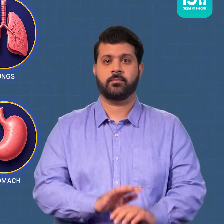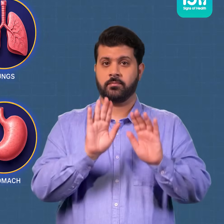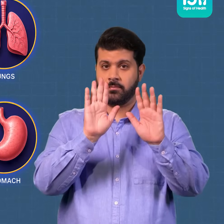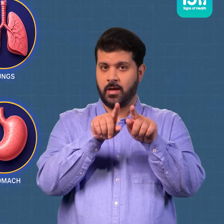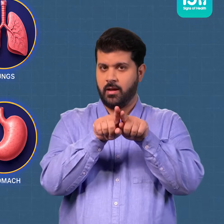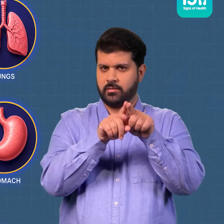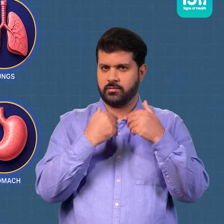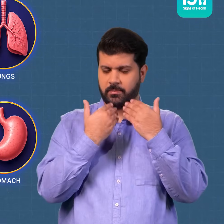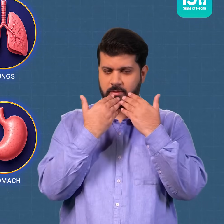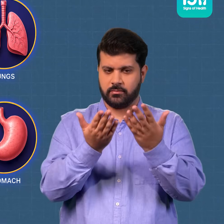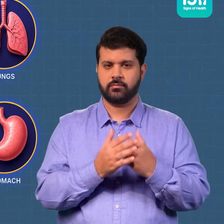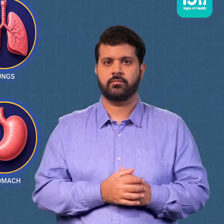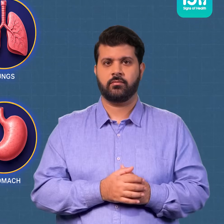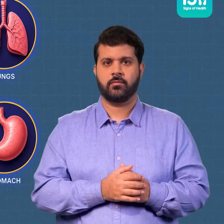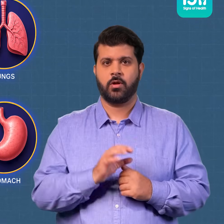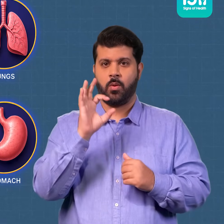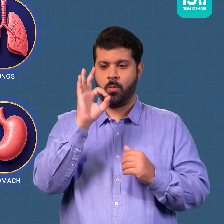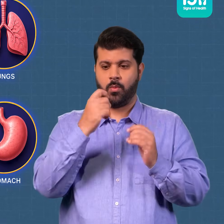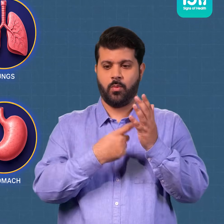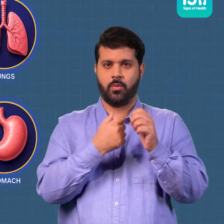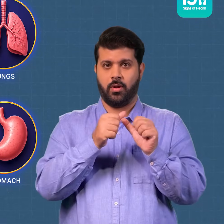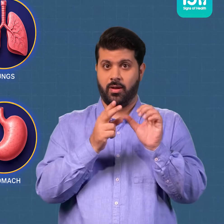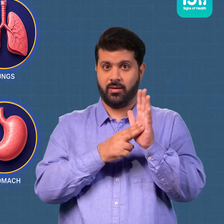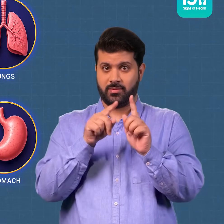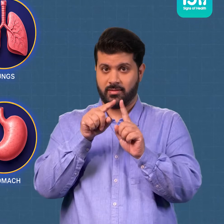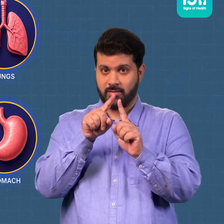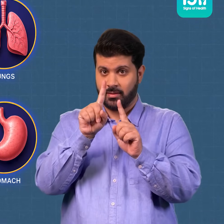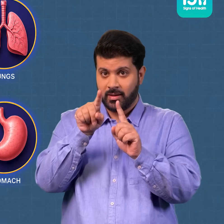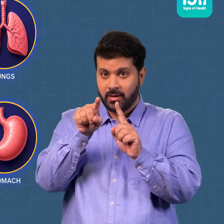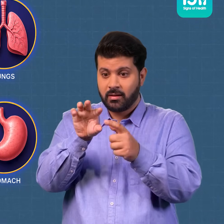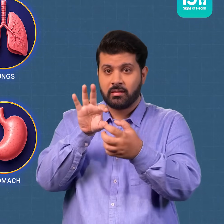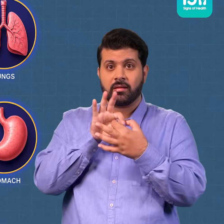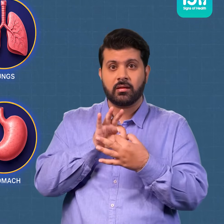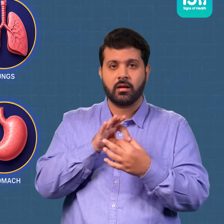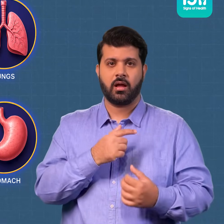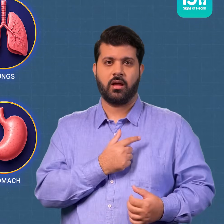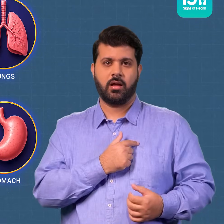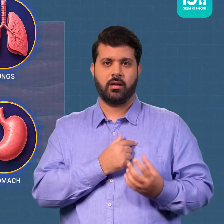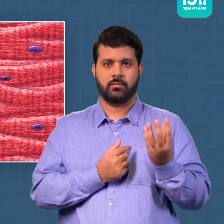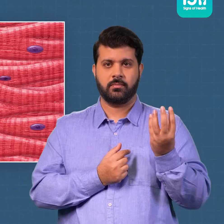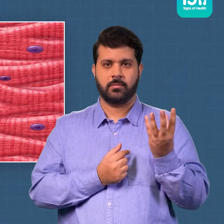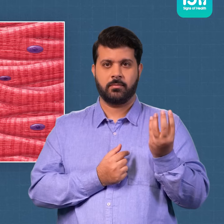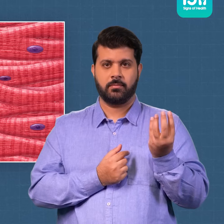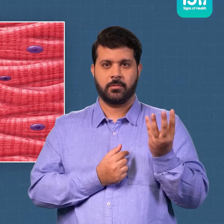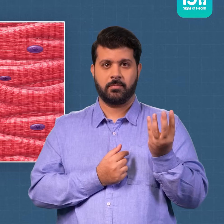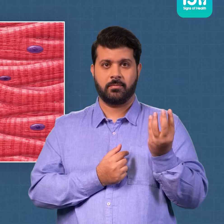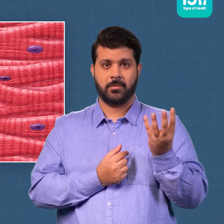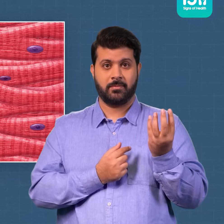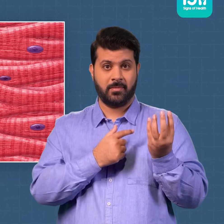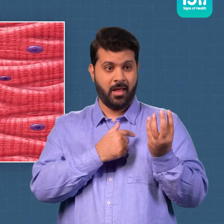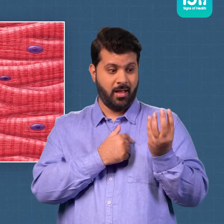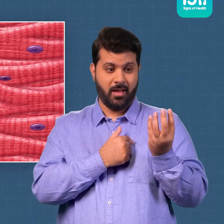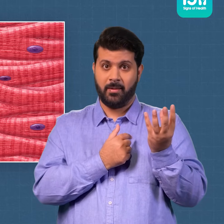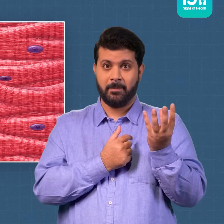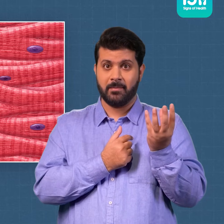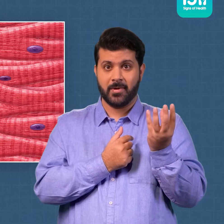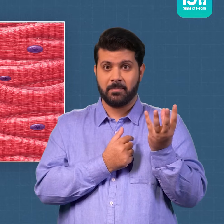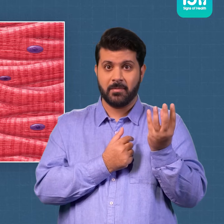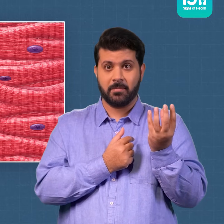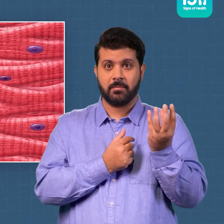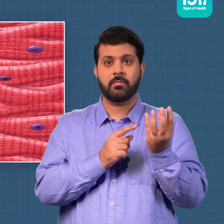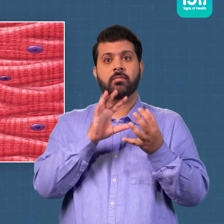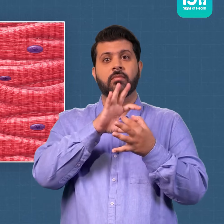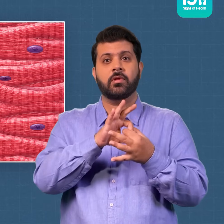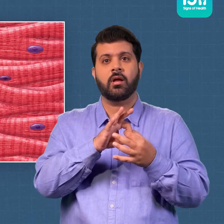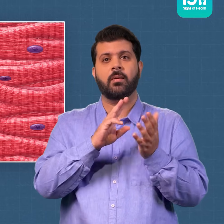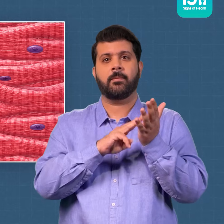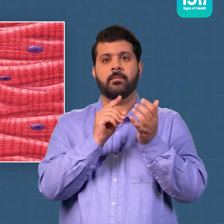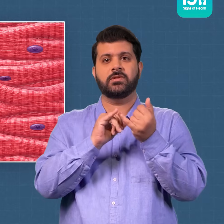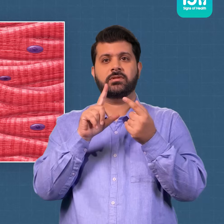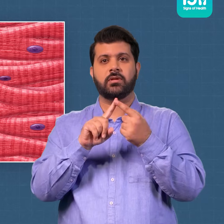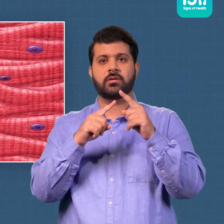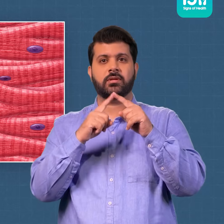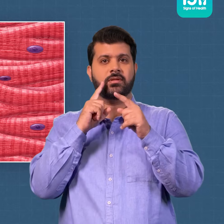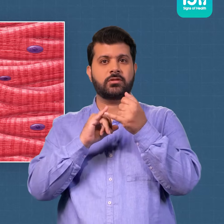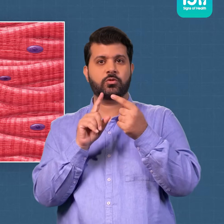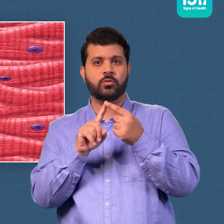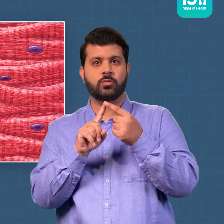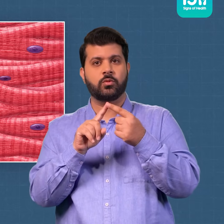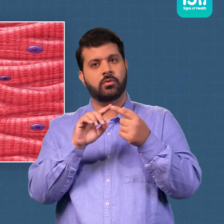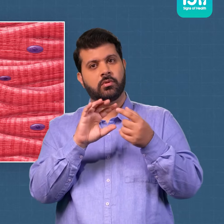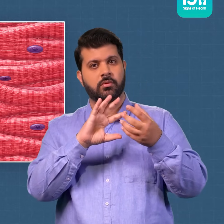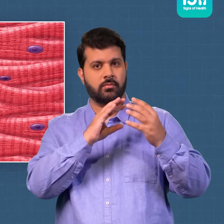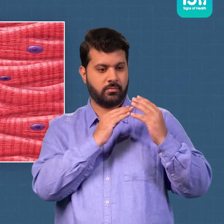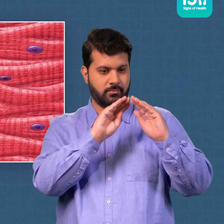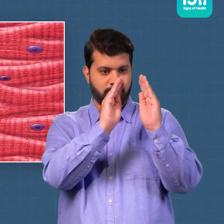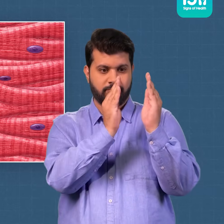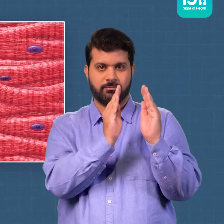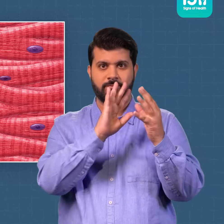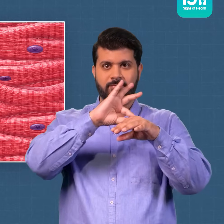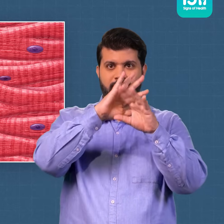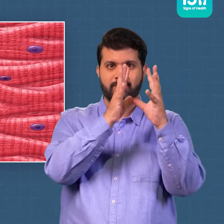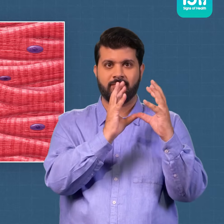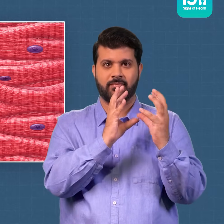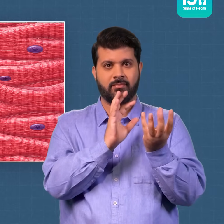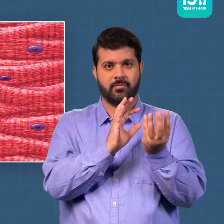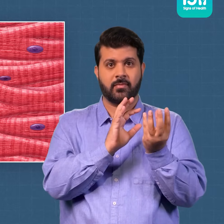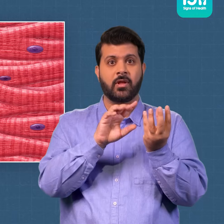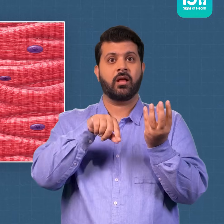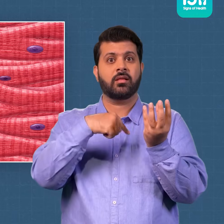Let me give you an example: the heart. The heart is an organ that beats which is made up of muscle tissue,